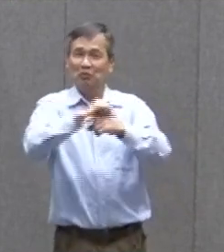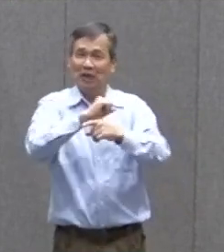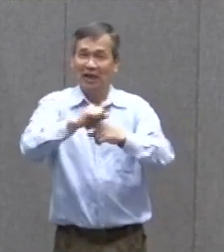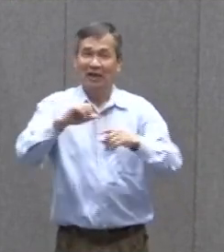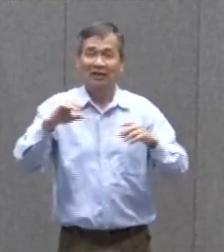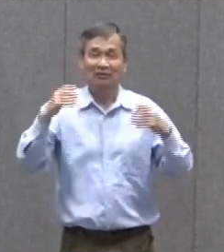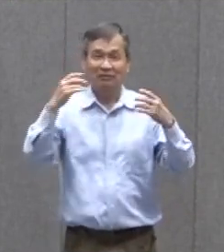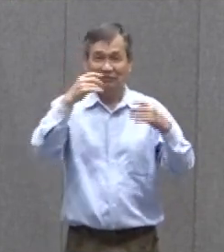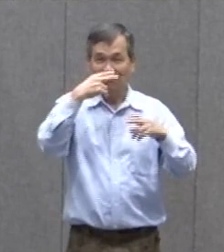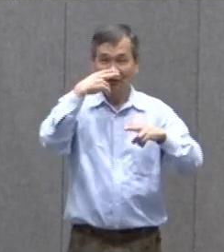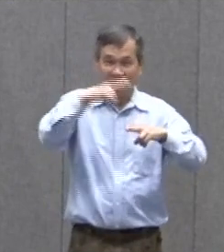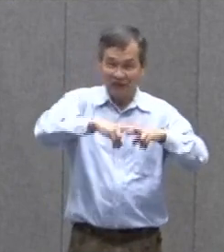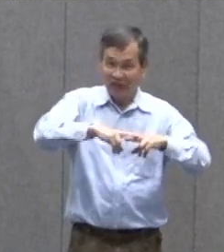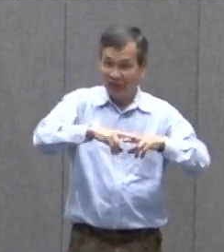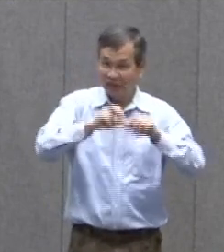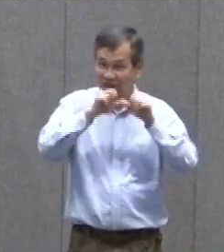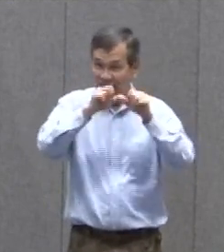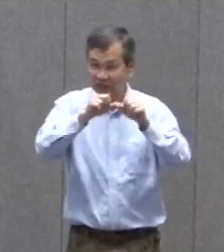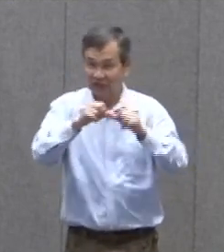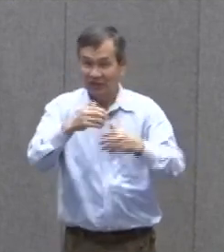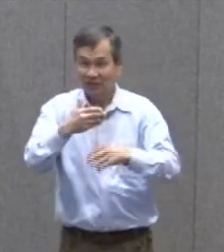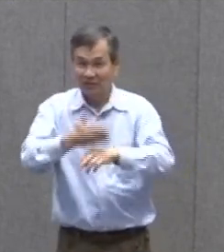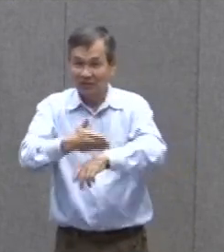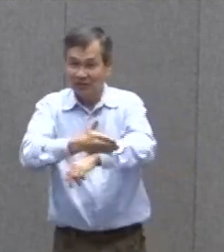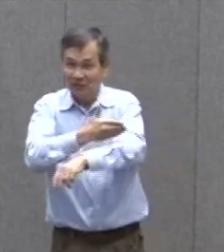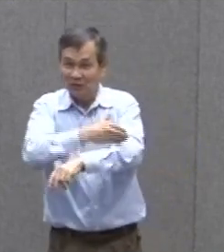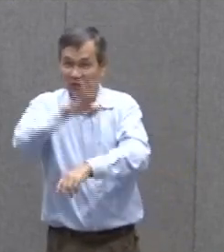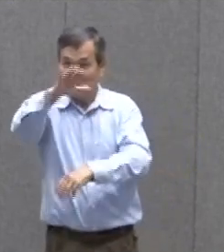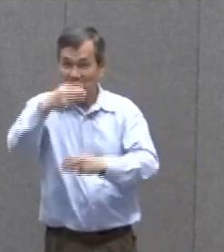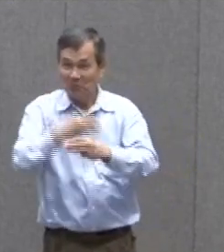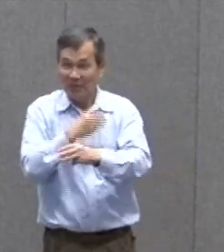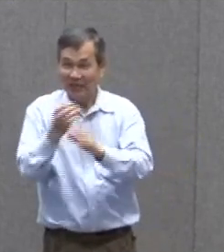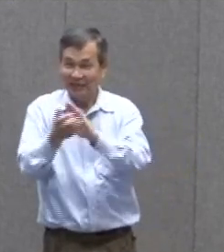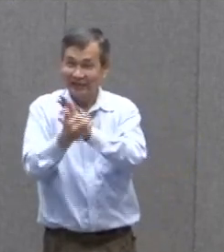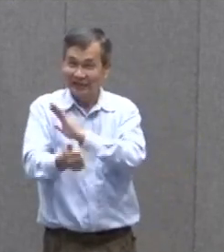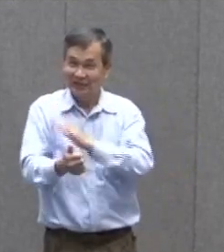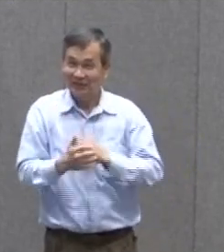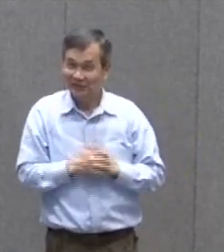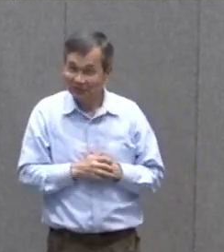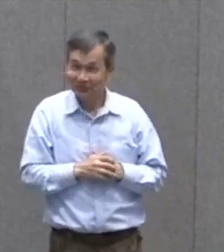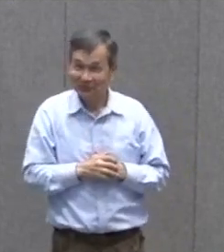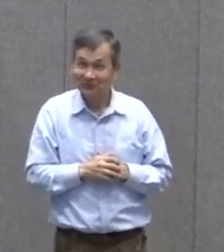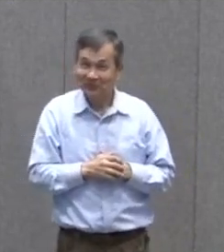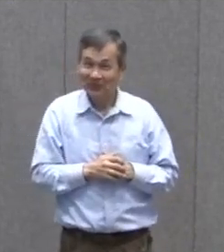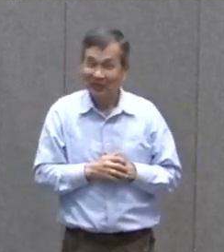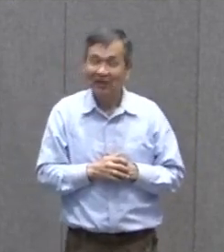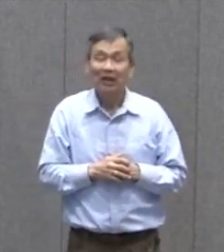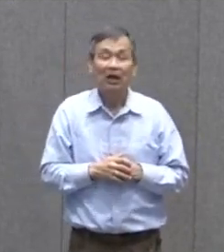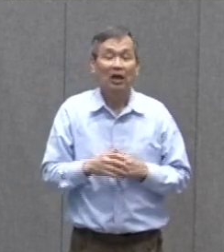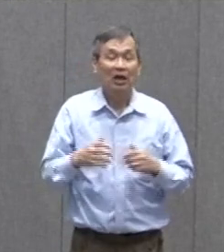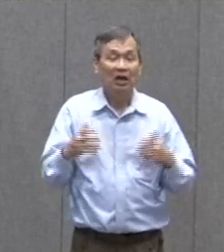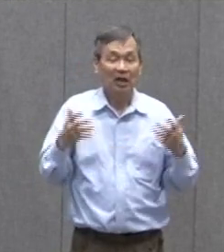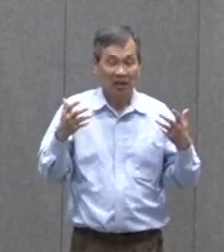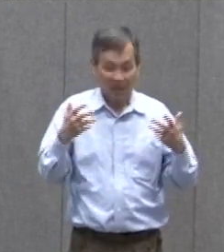to keep up your math skills so that you become a strong learner. And after today's program, stay tuned